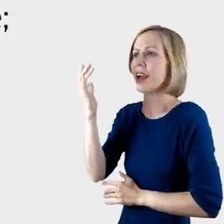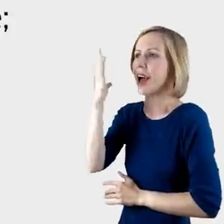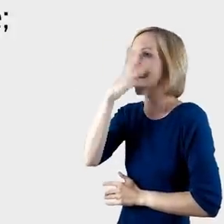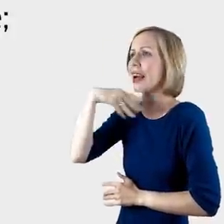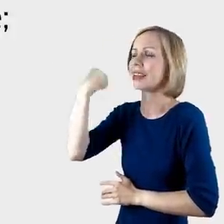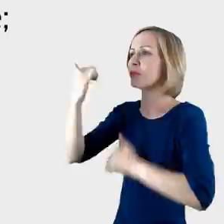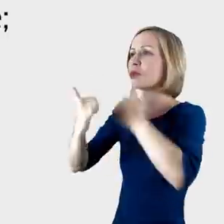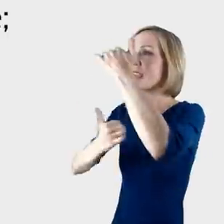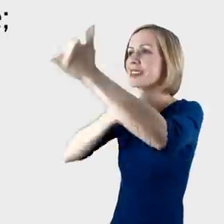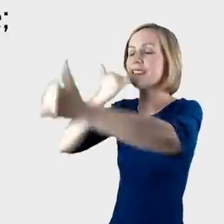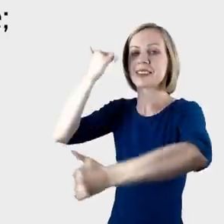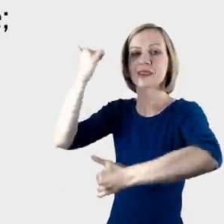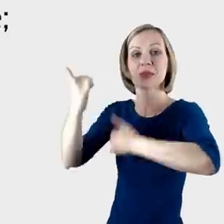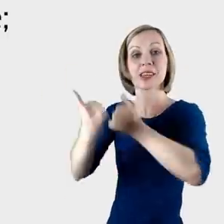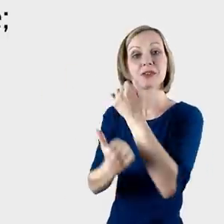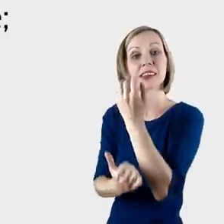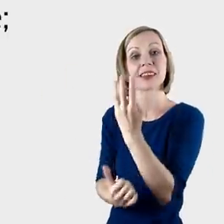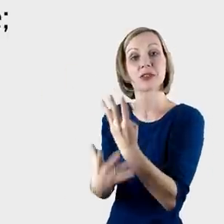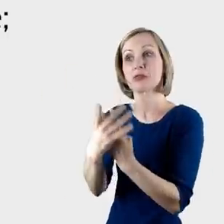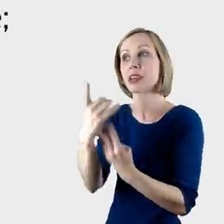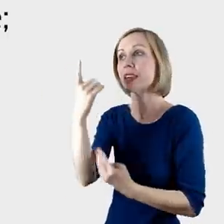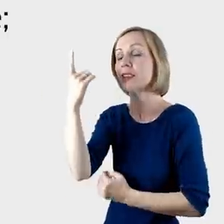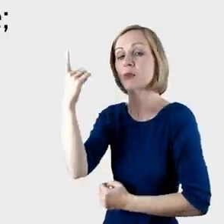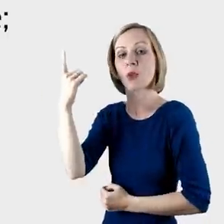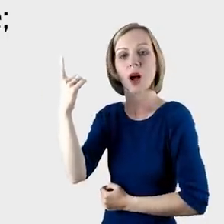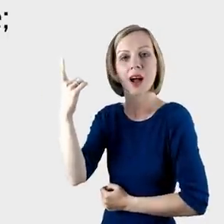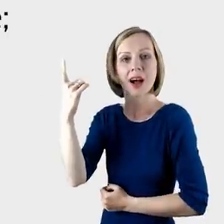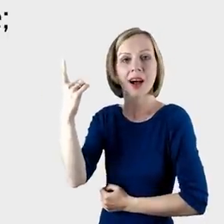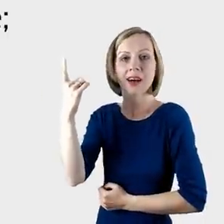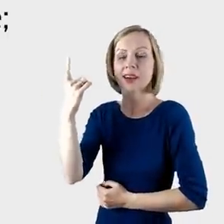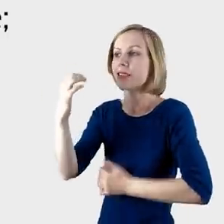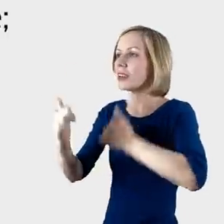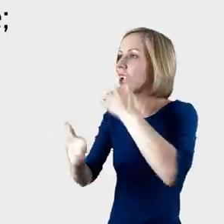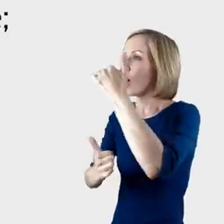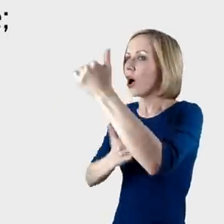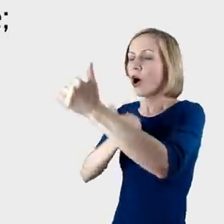And praise the Spirit, Three in One